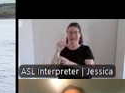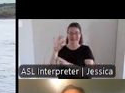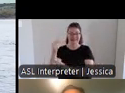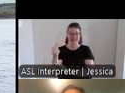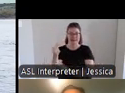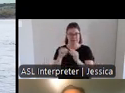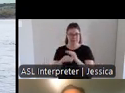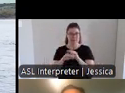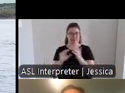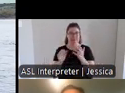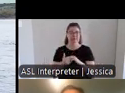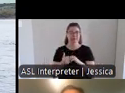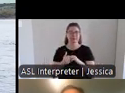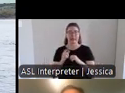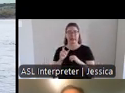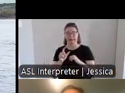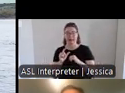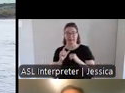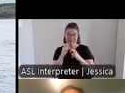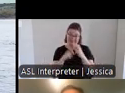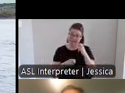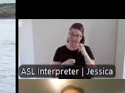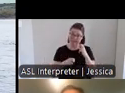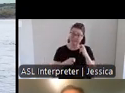Um, and it's a little bit tricky to make accessible headings in Manifold.